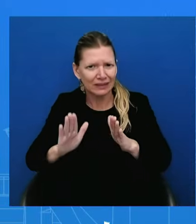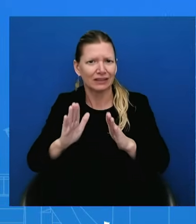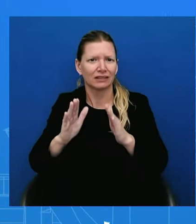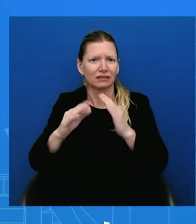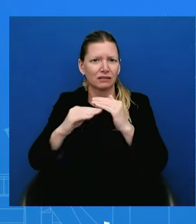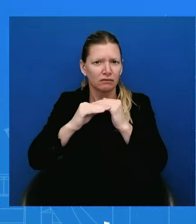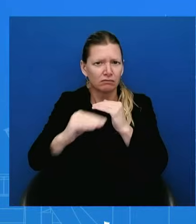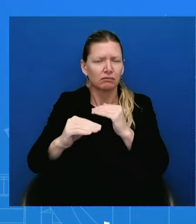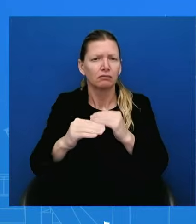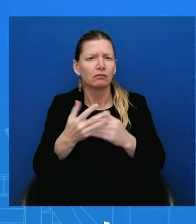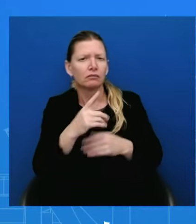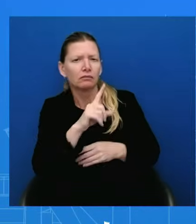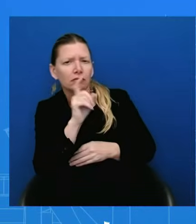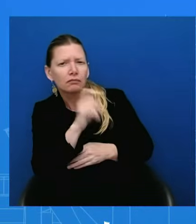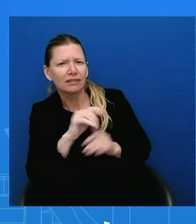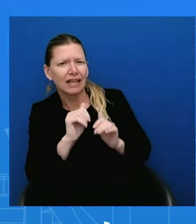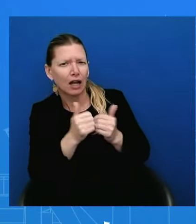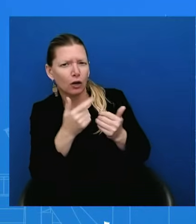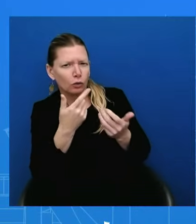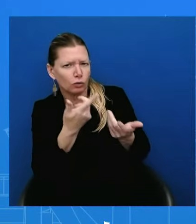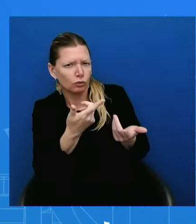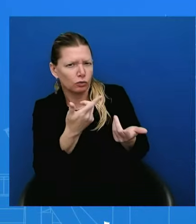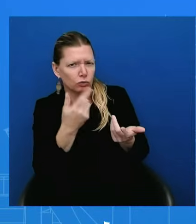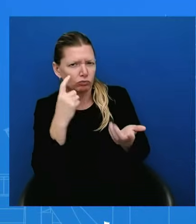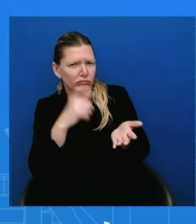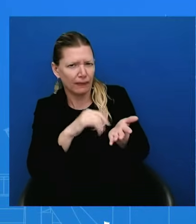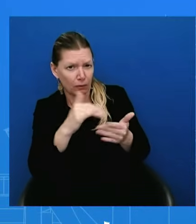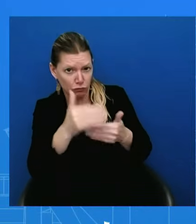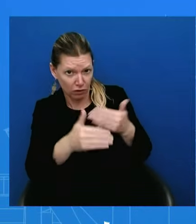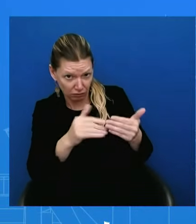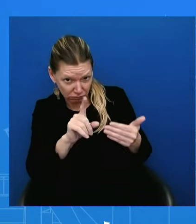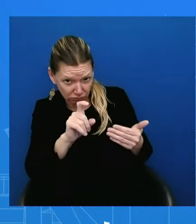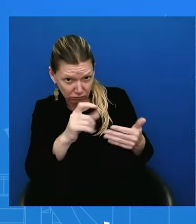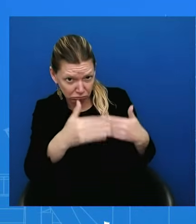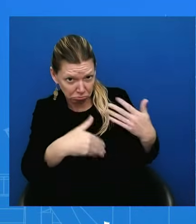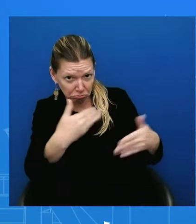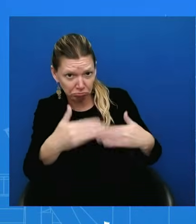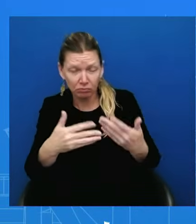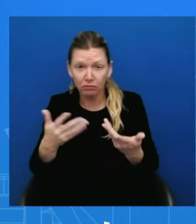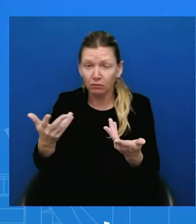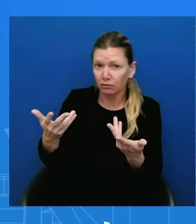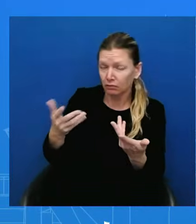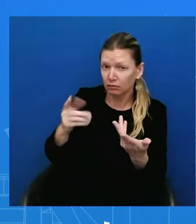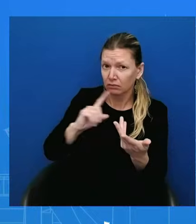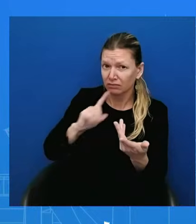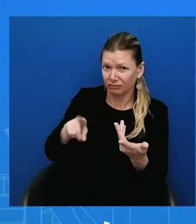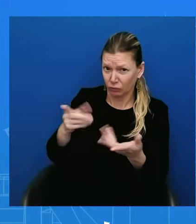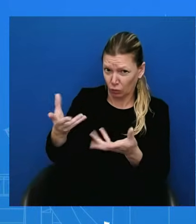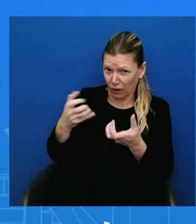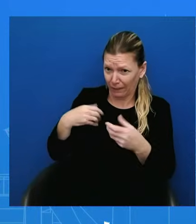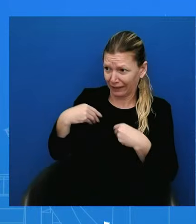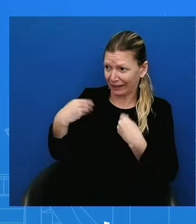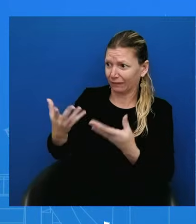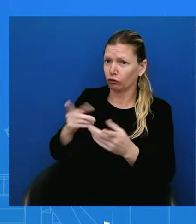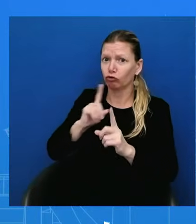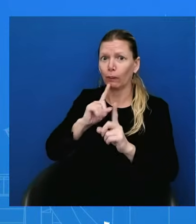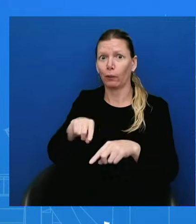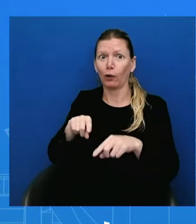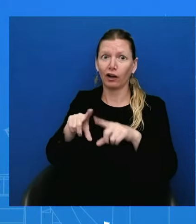I mean, if you want me to give it a, you know, report card, I can’t do that. But I can tell you that Secretary Blinken, Jake Sullivan, the whole team is still very much dedicated to that.